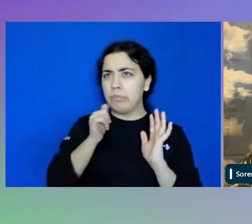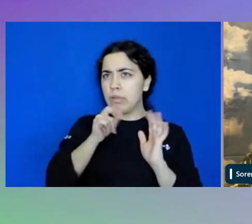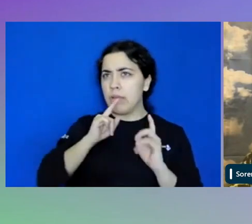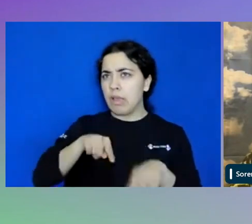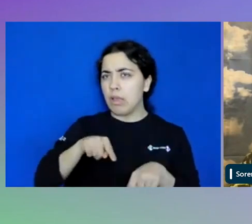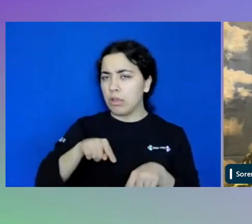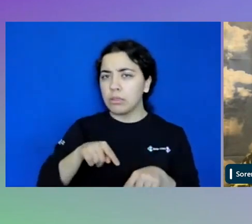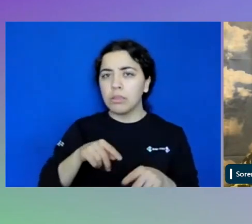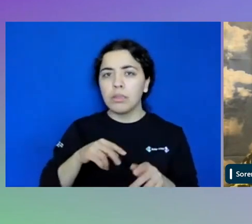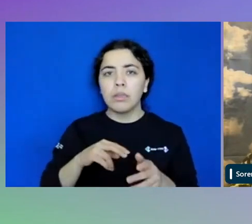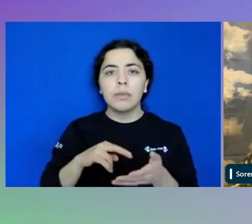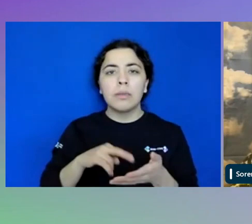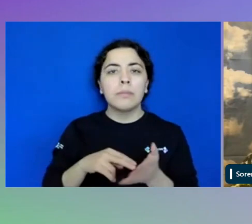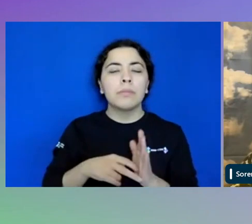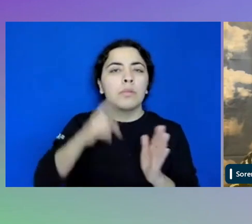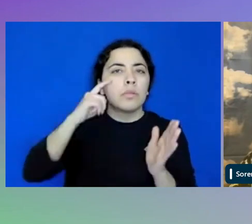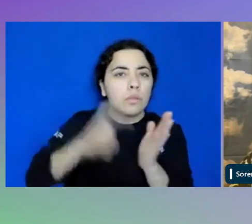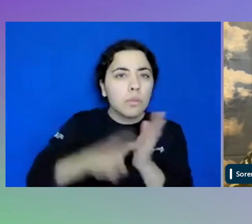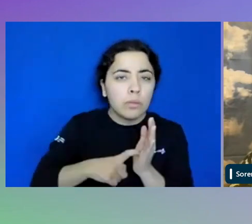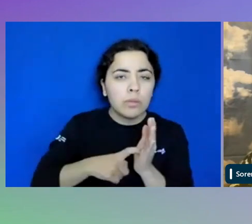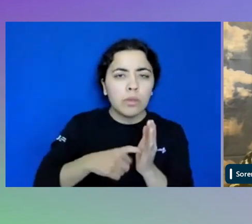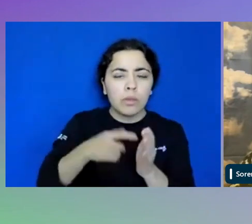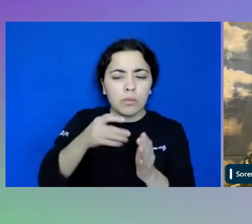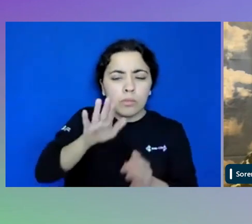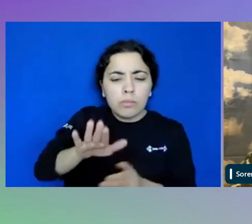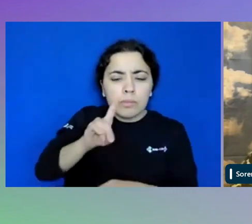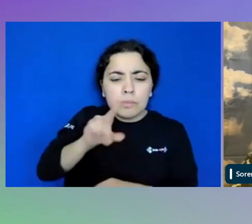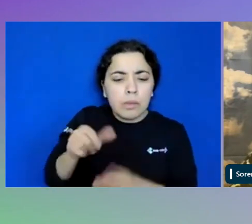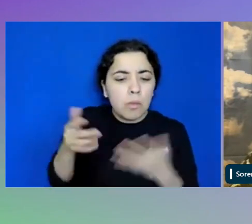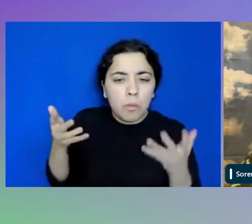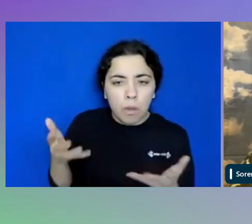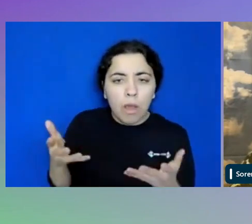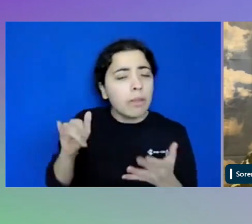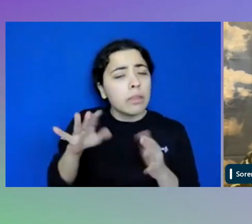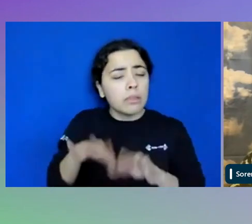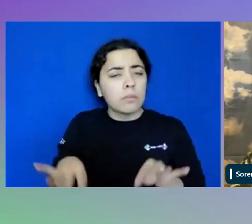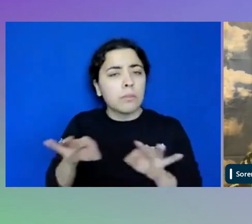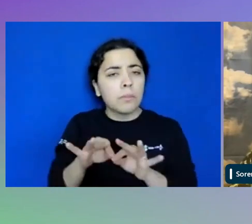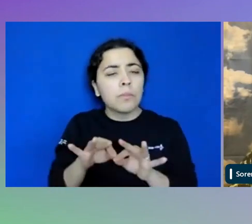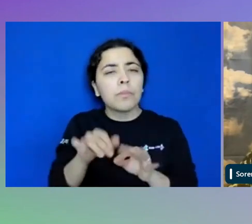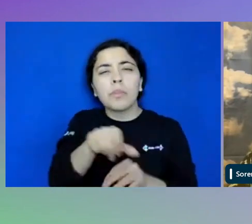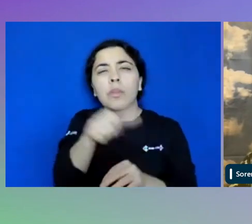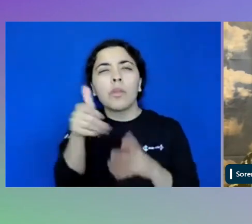get this data is to have like